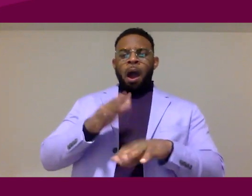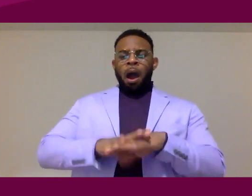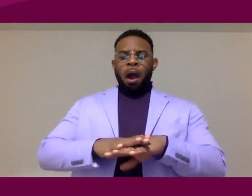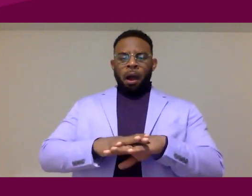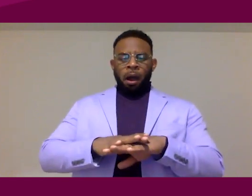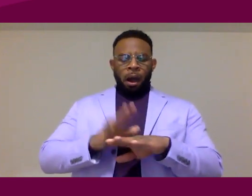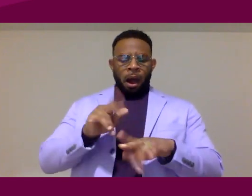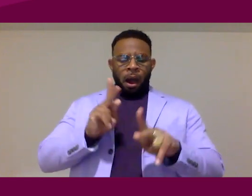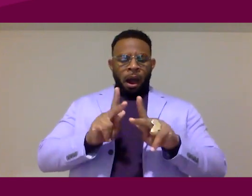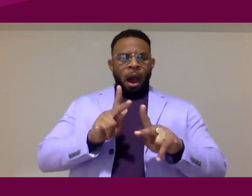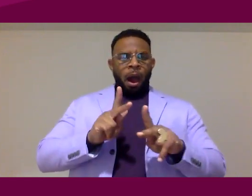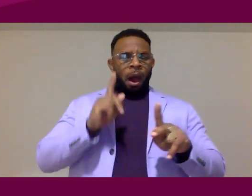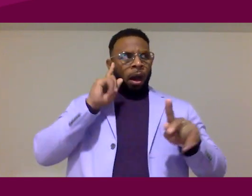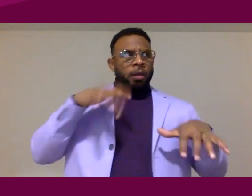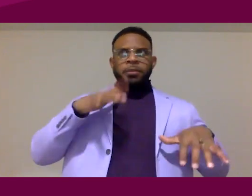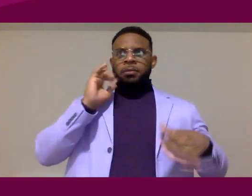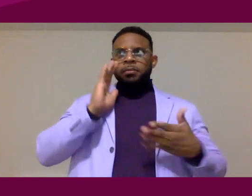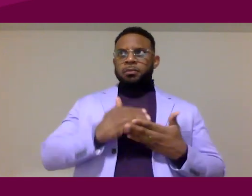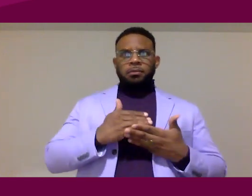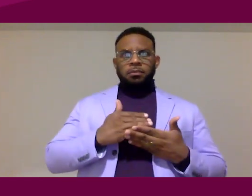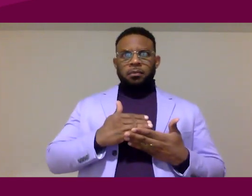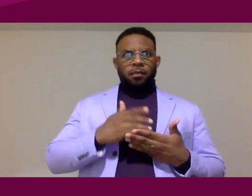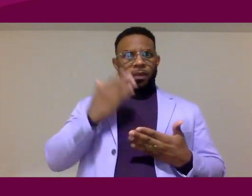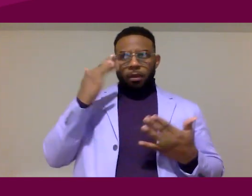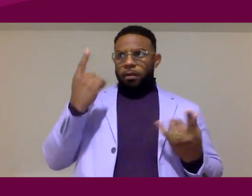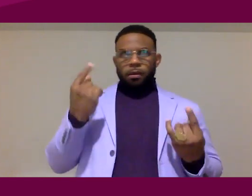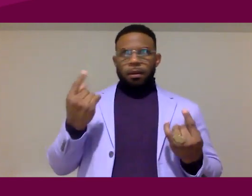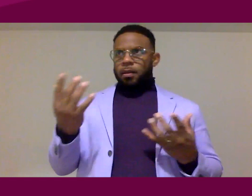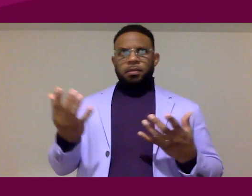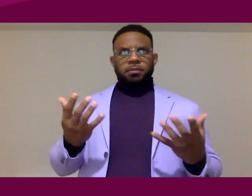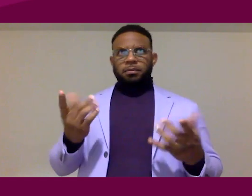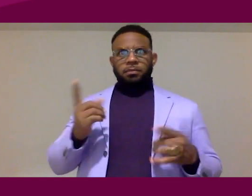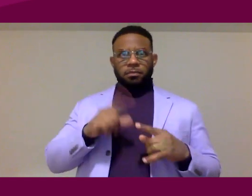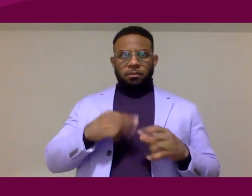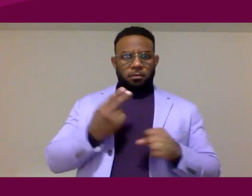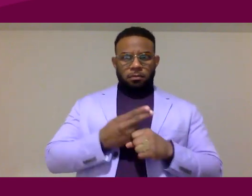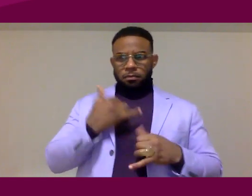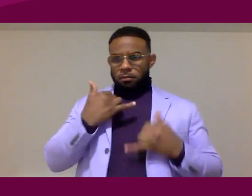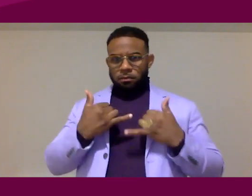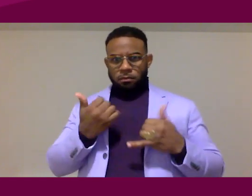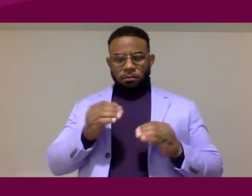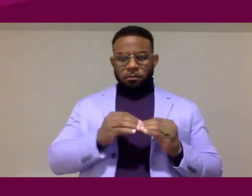And the people freaked out and didn't know what to do and couldn't use their phone anymore